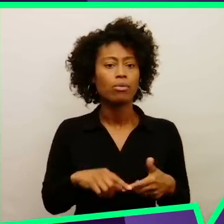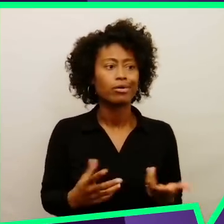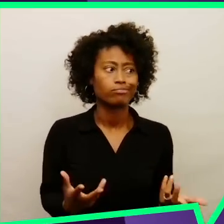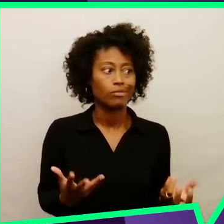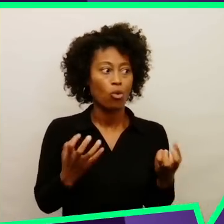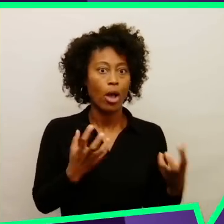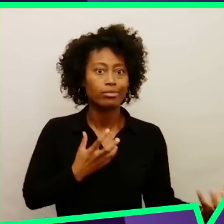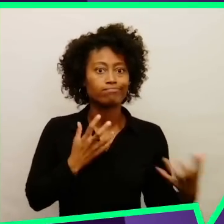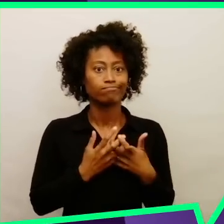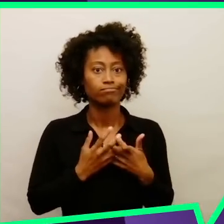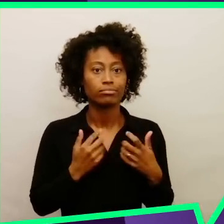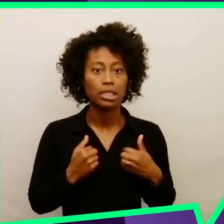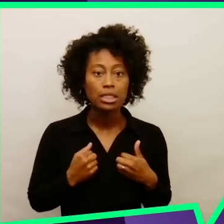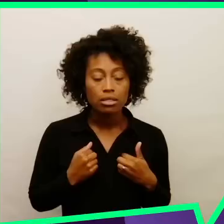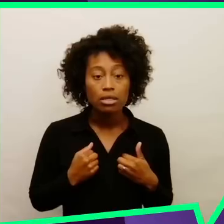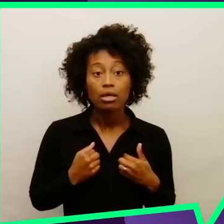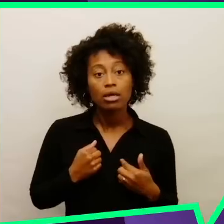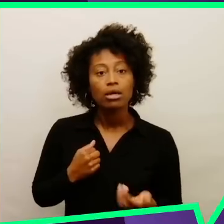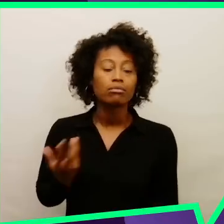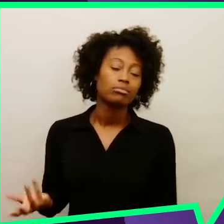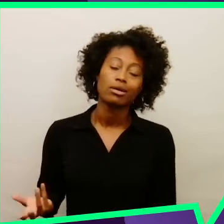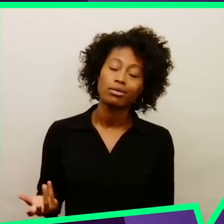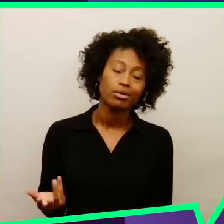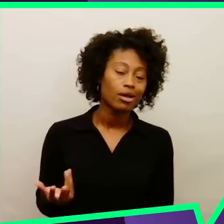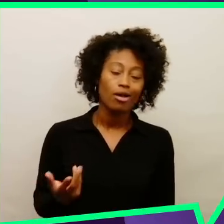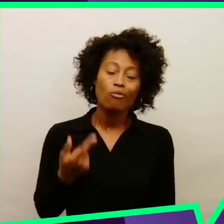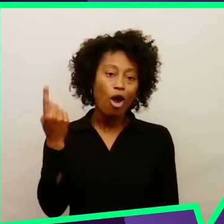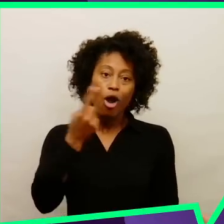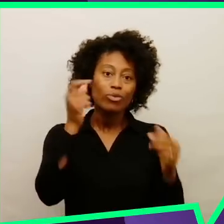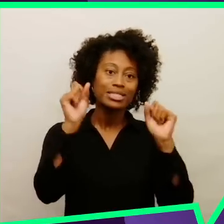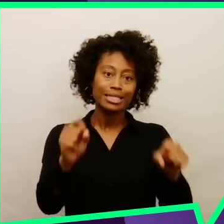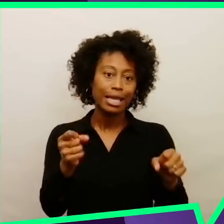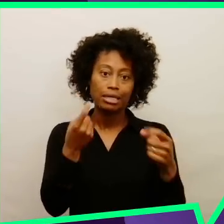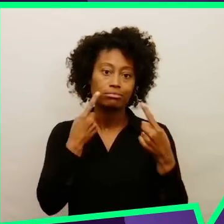We've come so far in our technology.